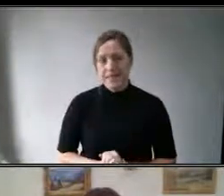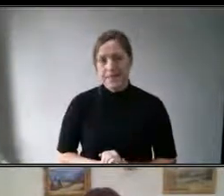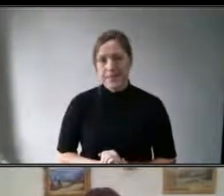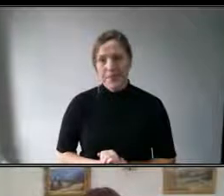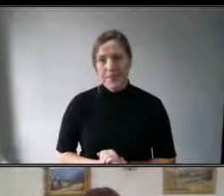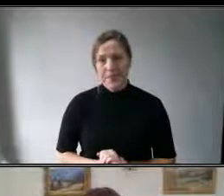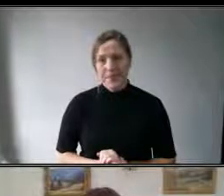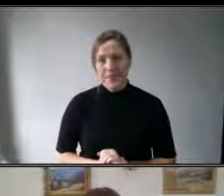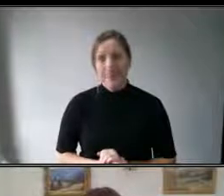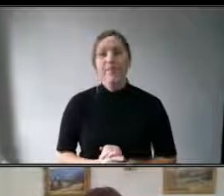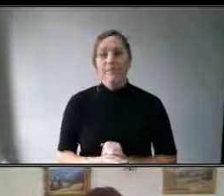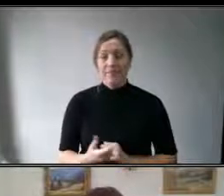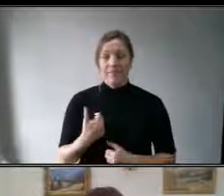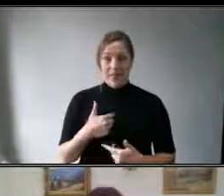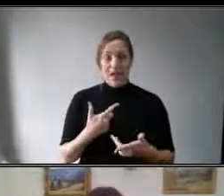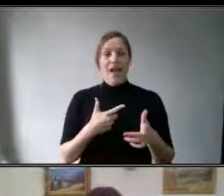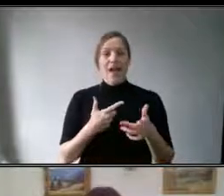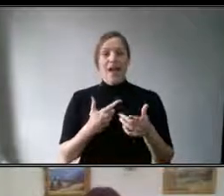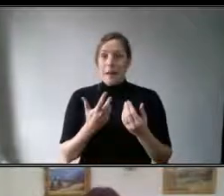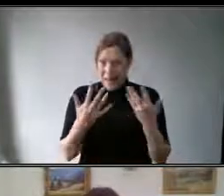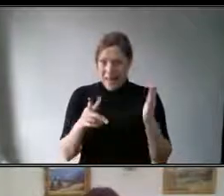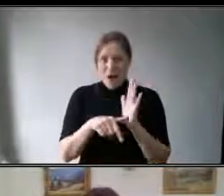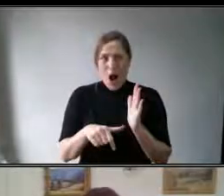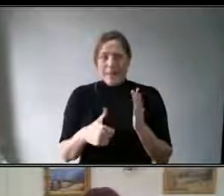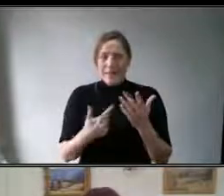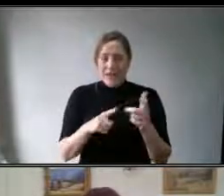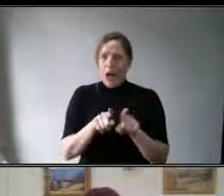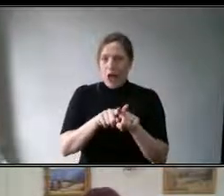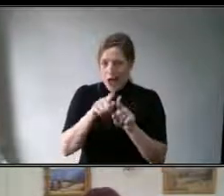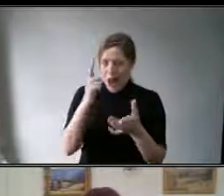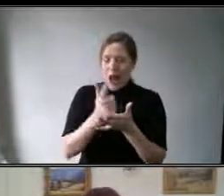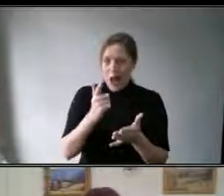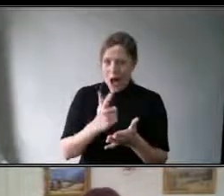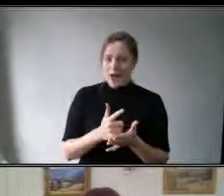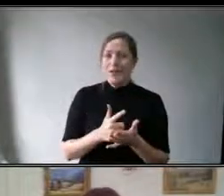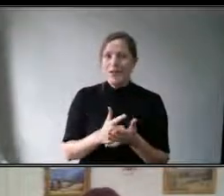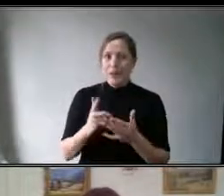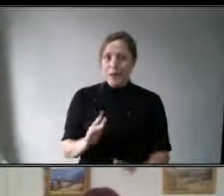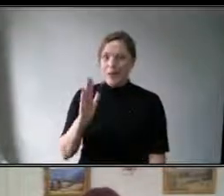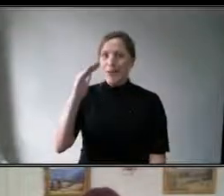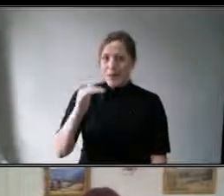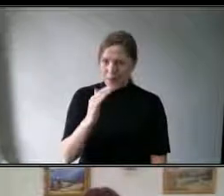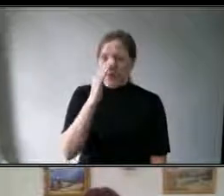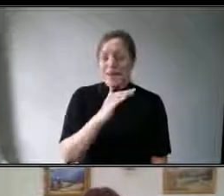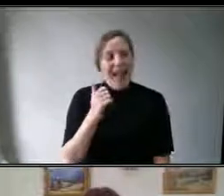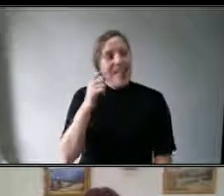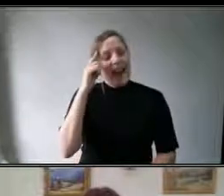it was a learning curve at times but i think with any intern or any person coming into a role